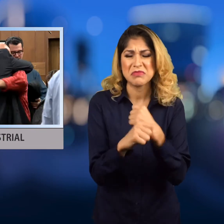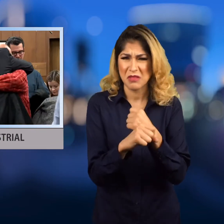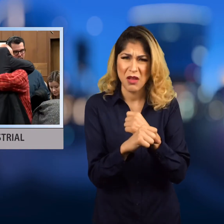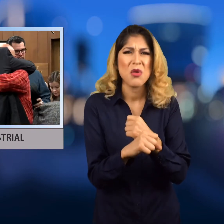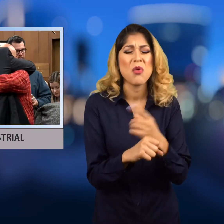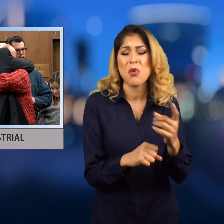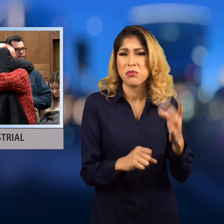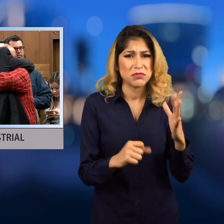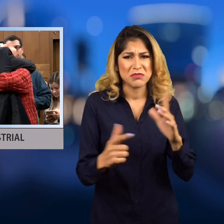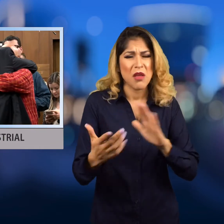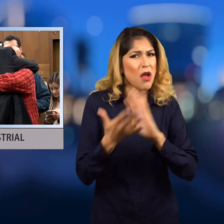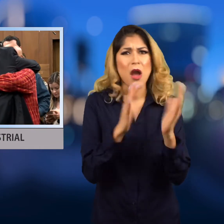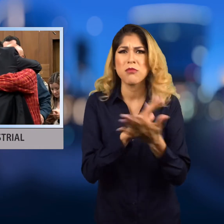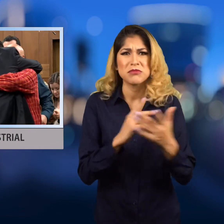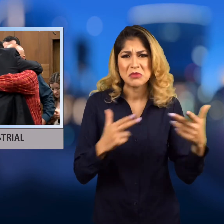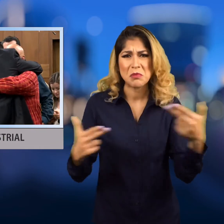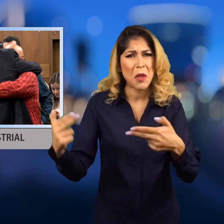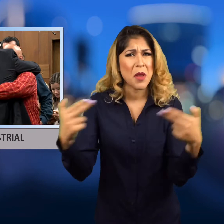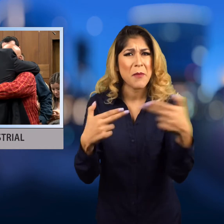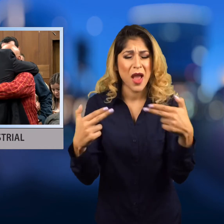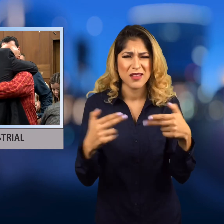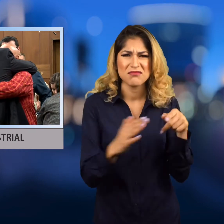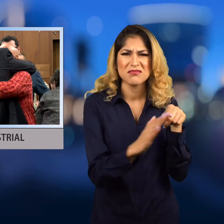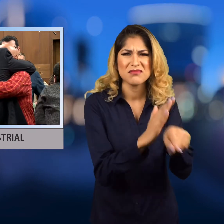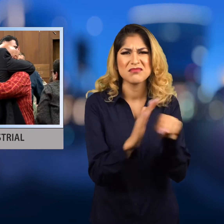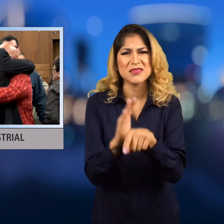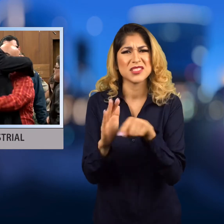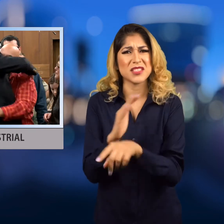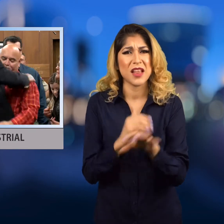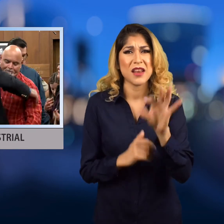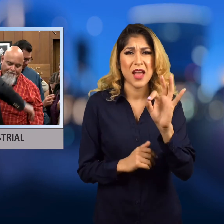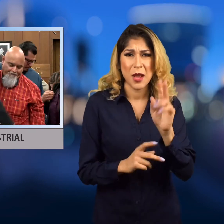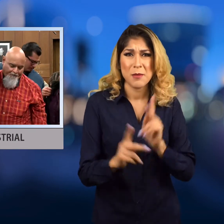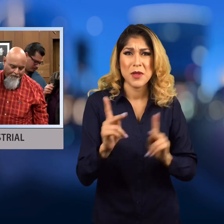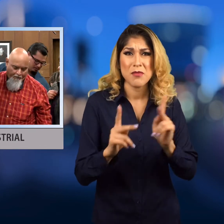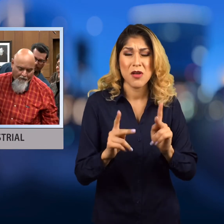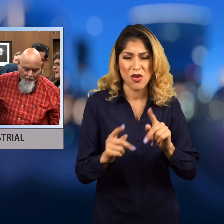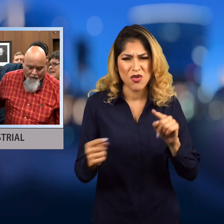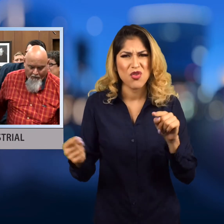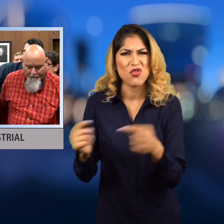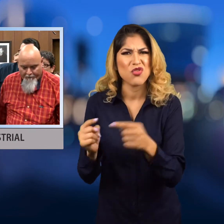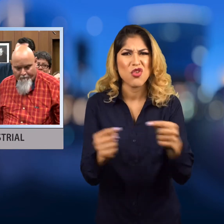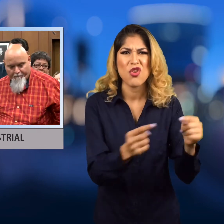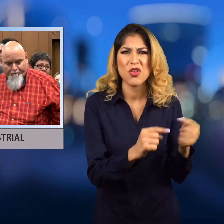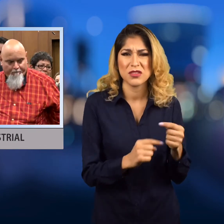a deadly gun battle. Nine people were killed, 20 others wounded.